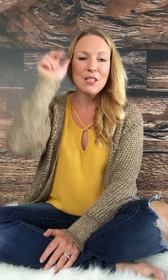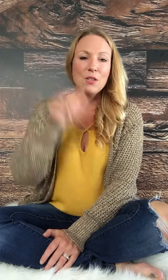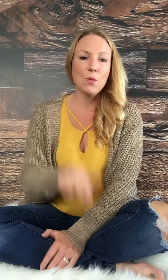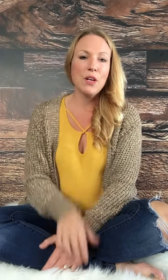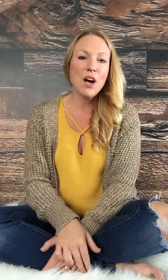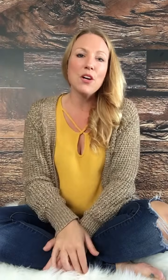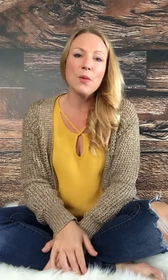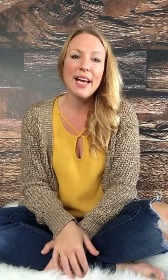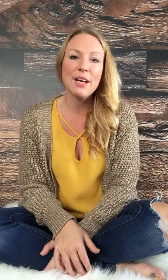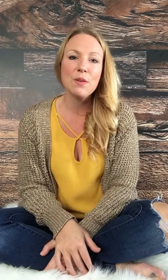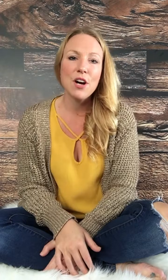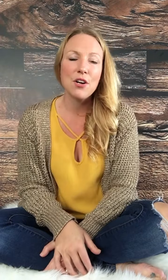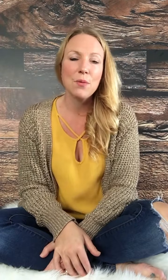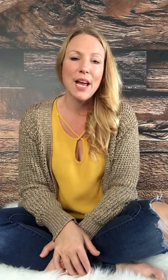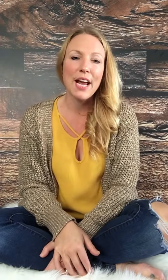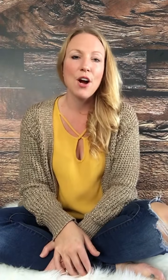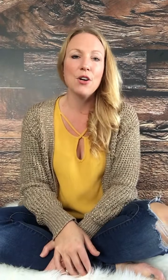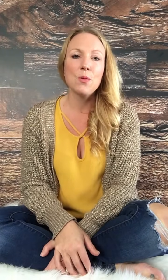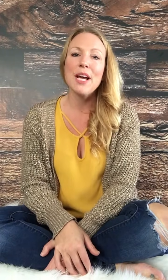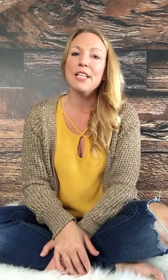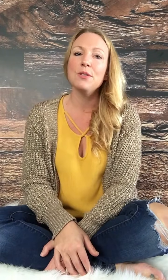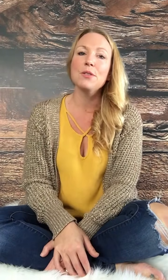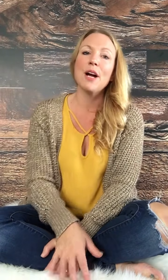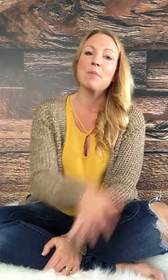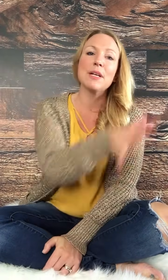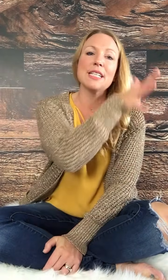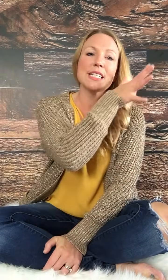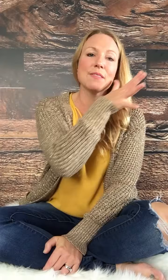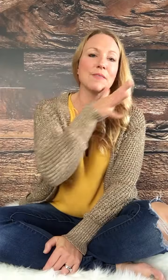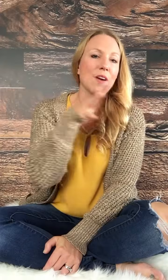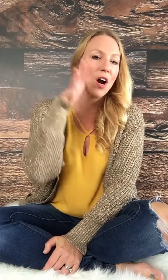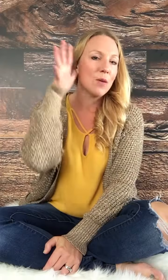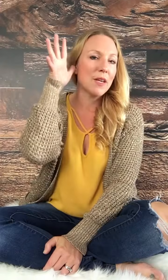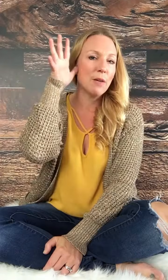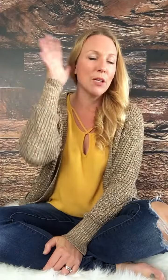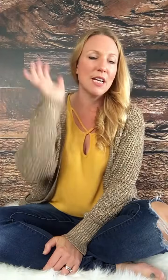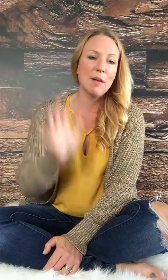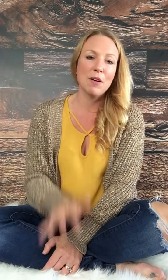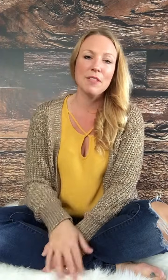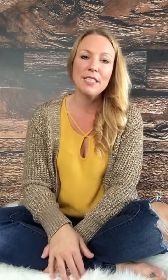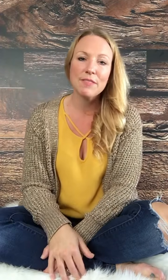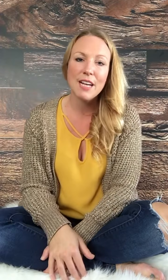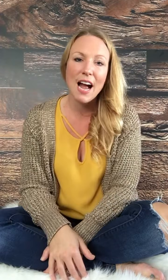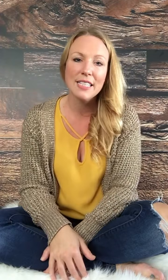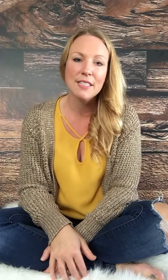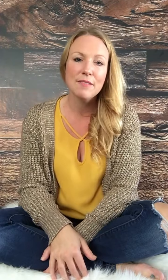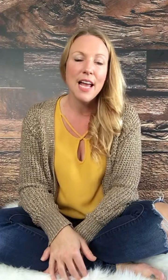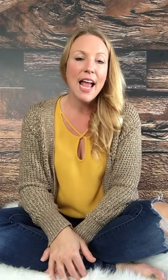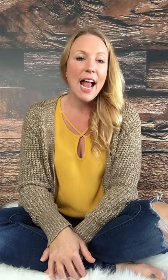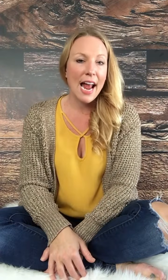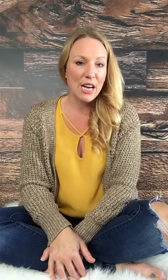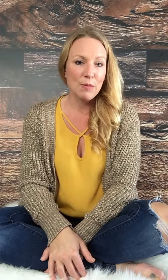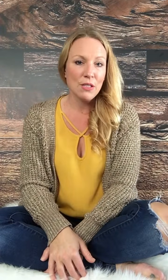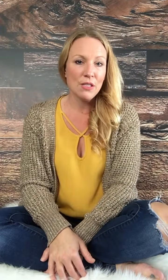So, we're on our way, we're on our way, on our way to Grandpa's FARM, and then we're going to name off the different kinds of animals.